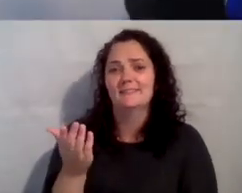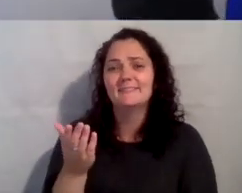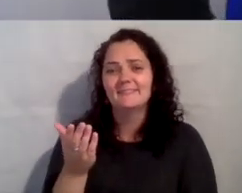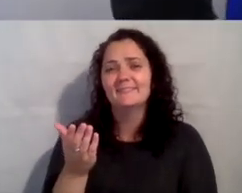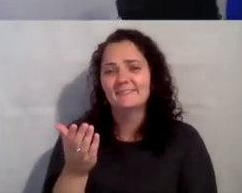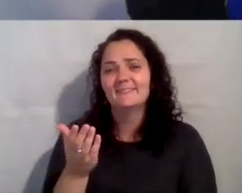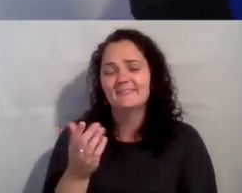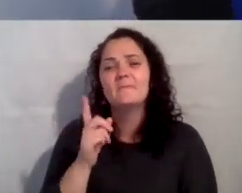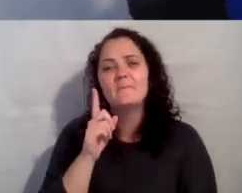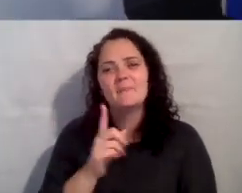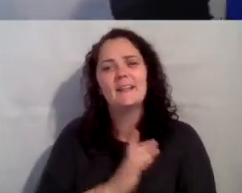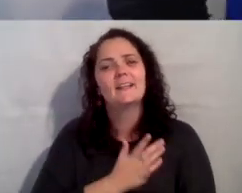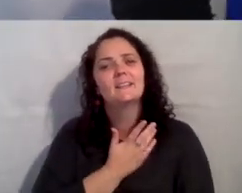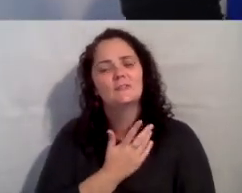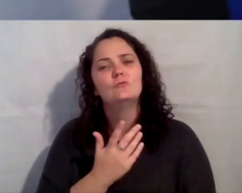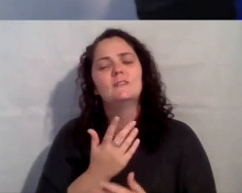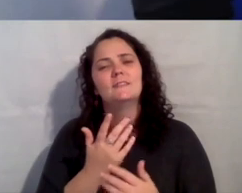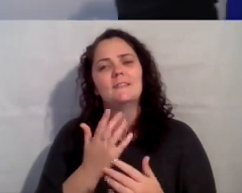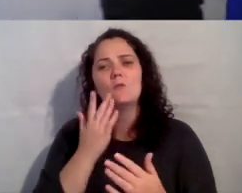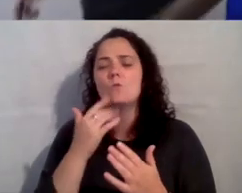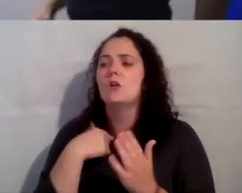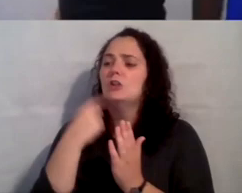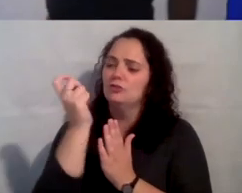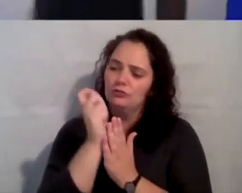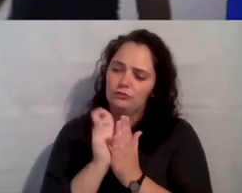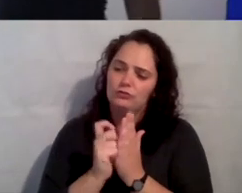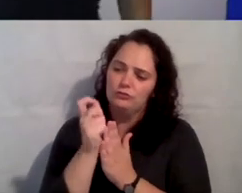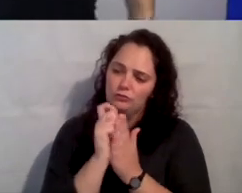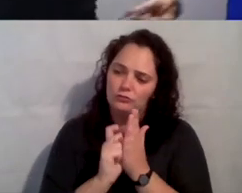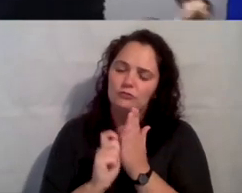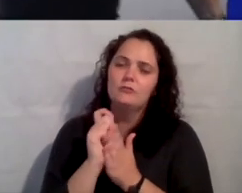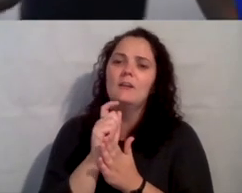way that we see the artist's relationship with their own bodies evolving through those drawings, their